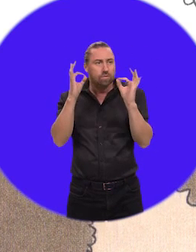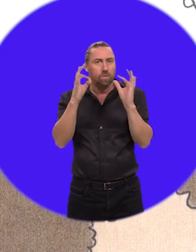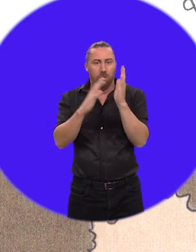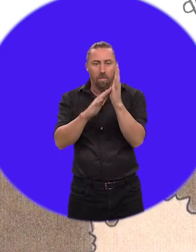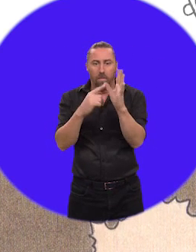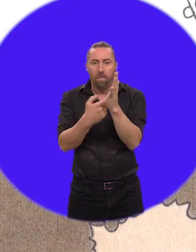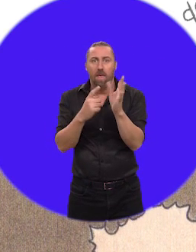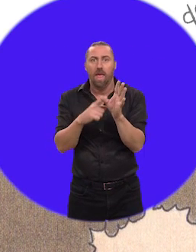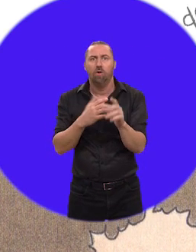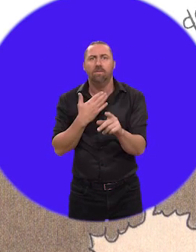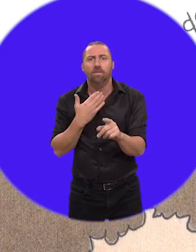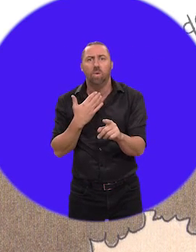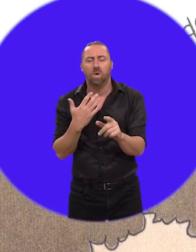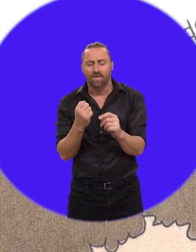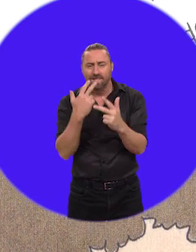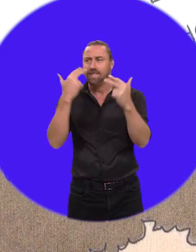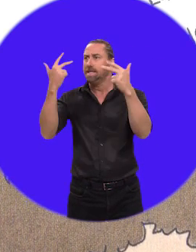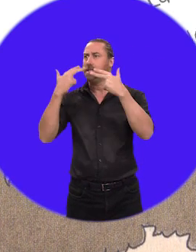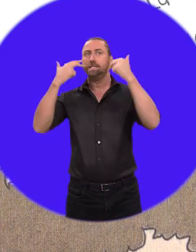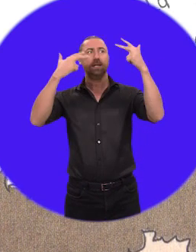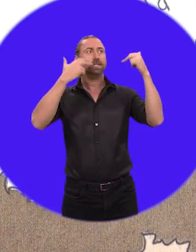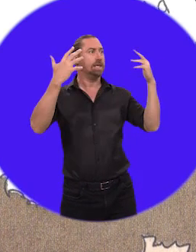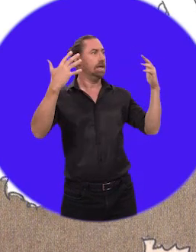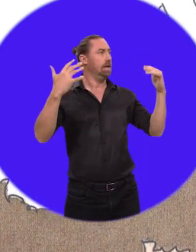Mary's voice, singing a small song.